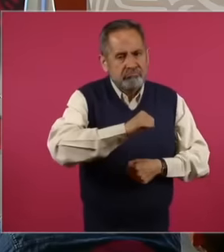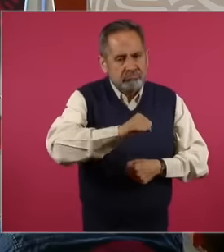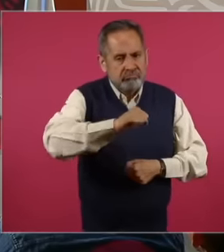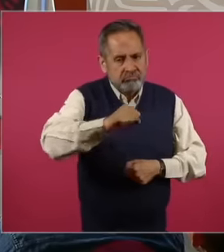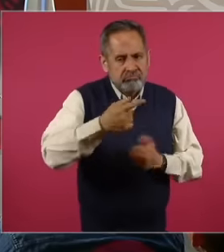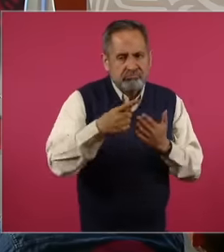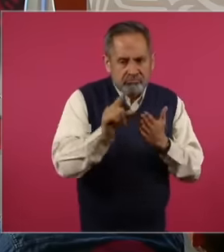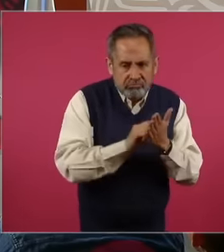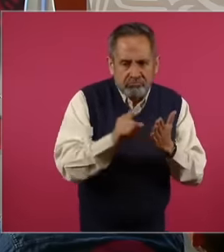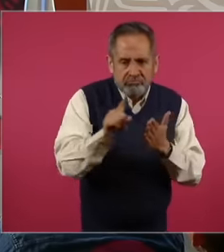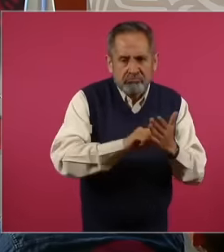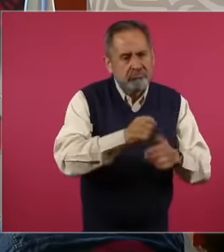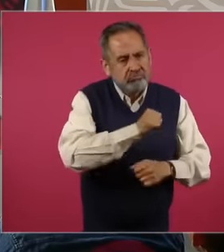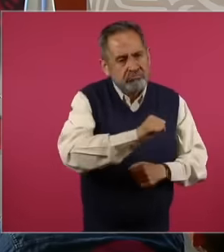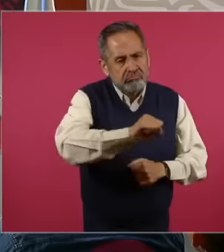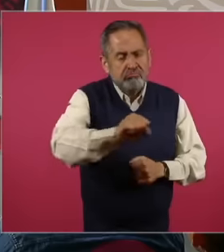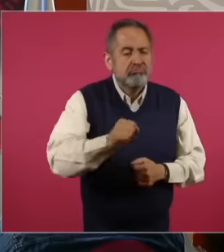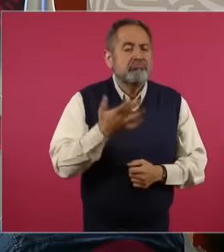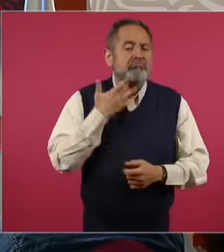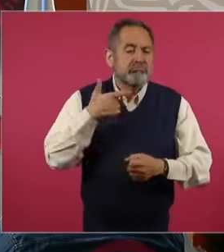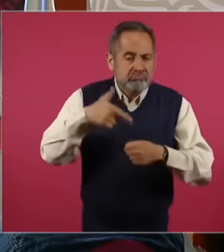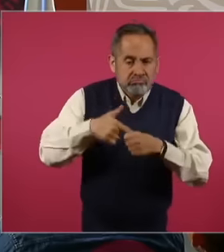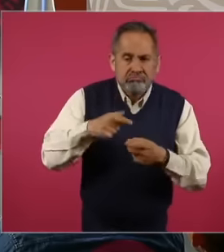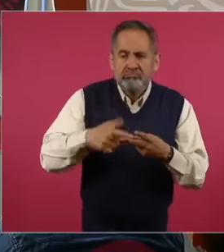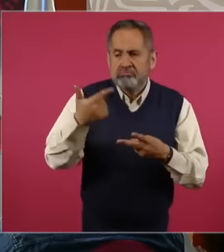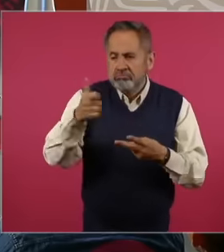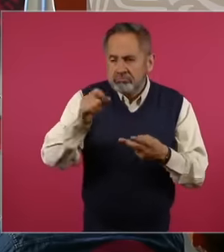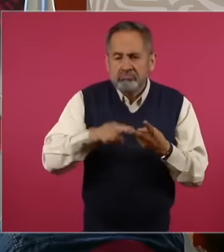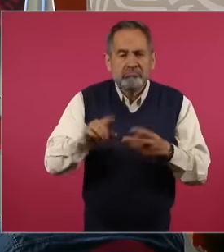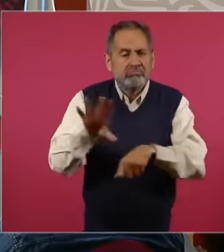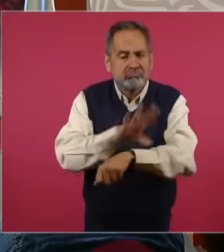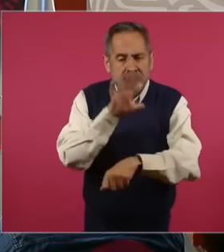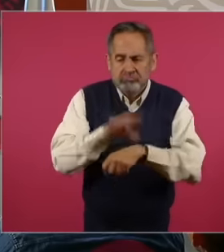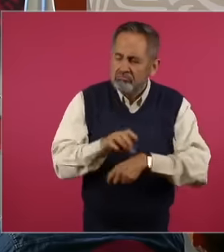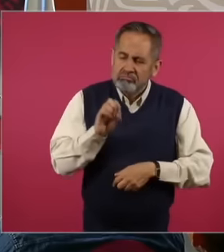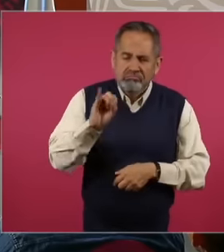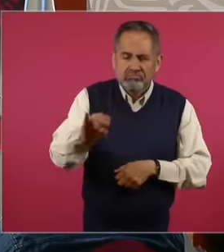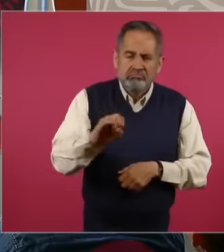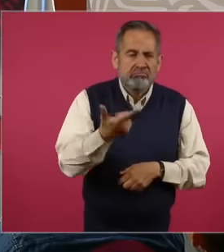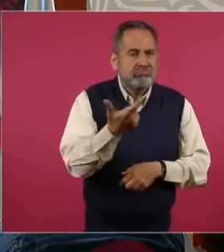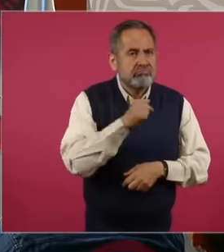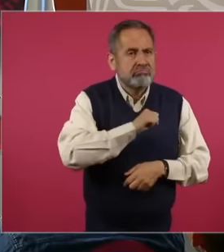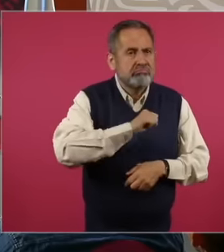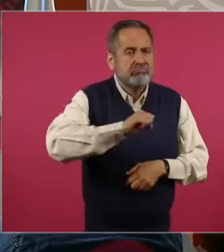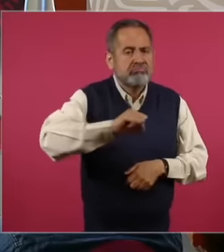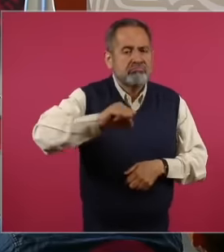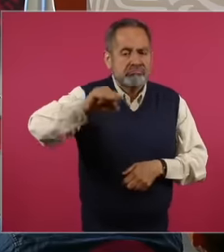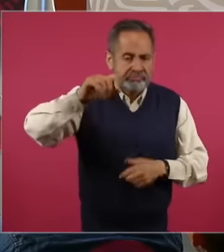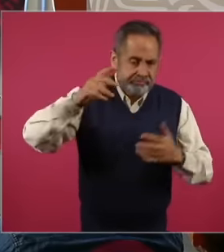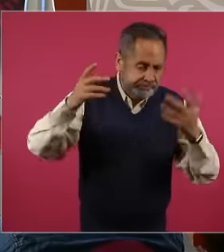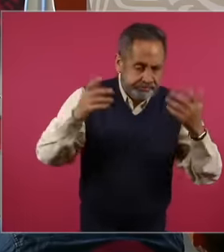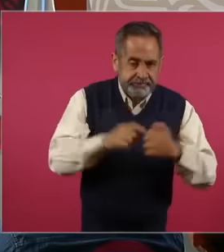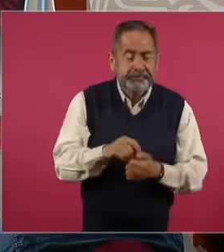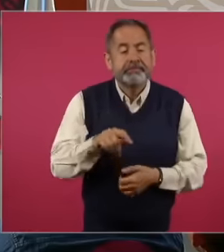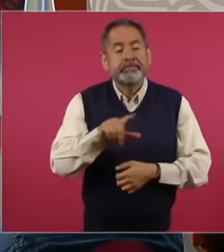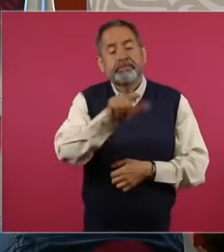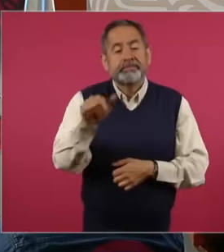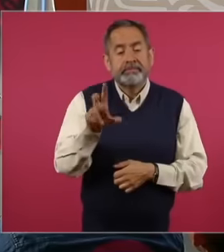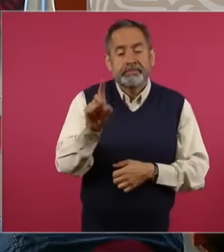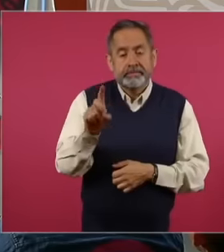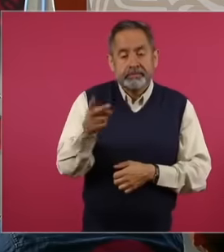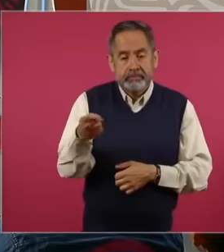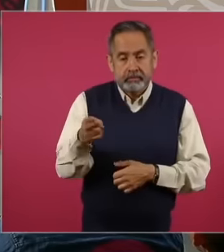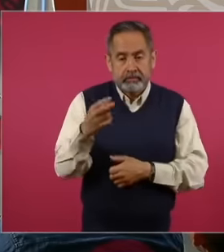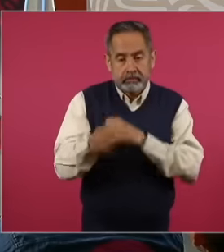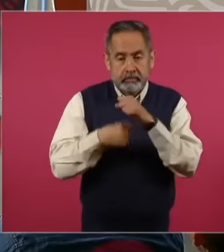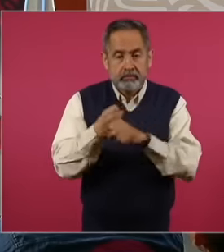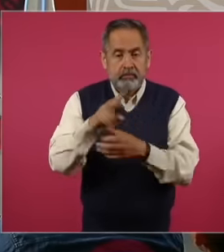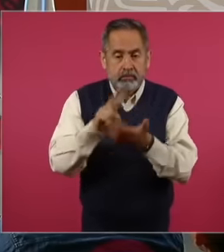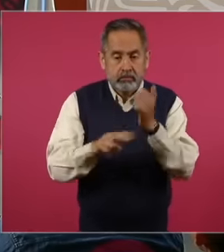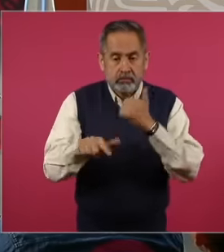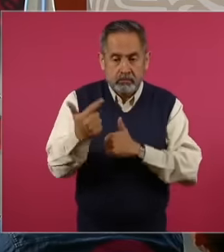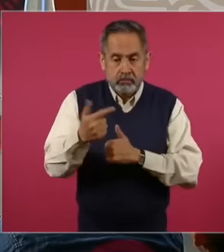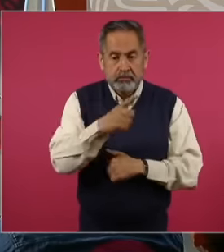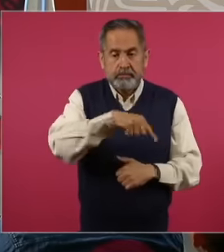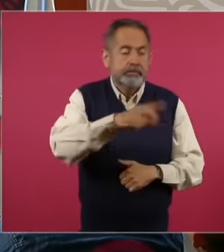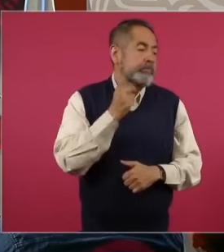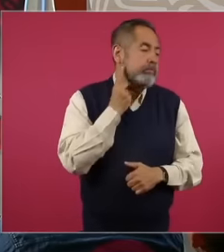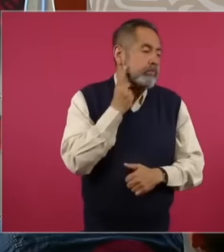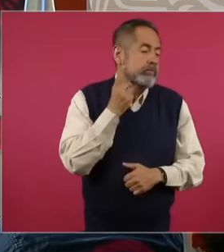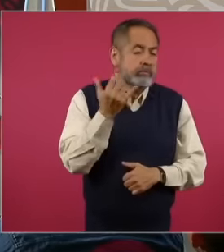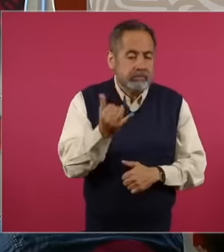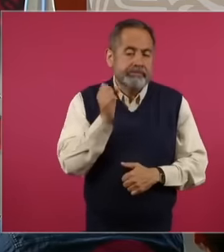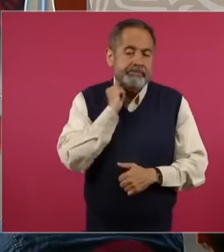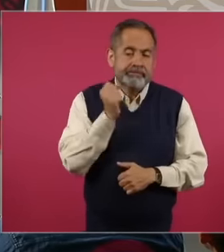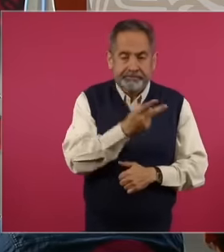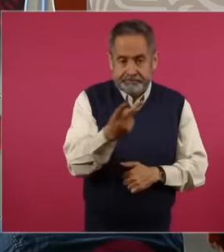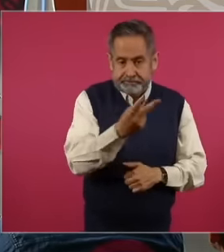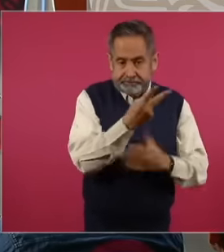electricity On November 30, 2012, deputies and senators of both parties